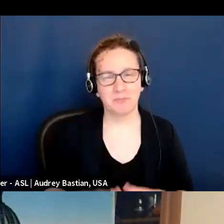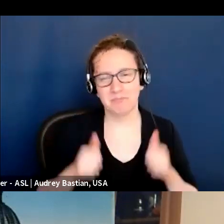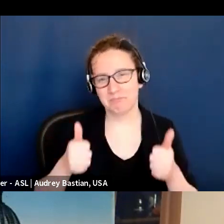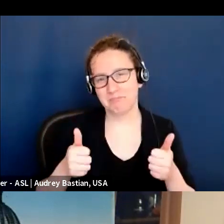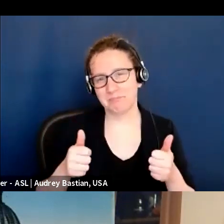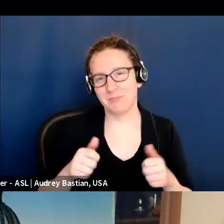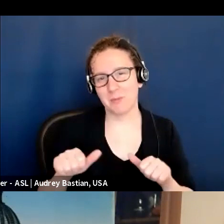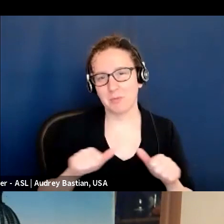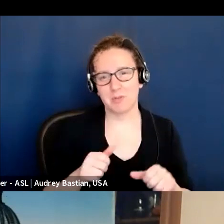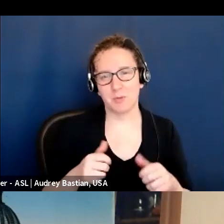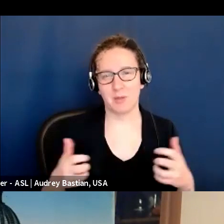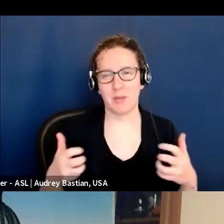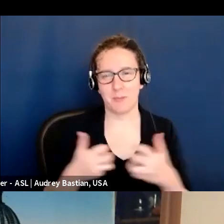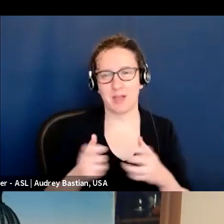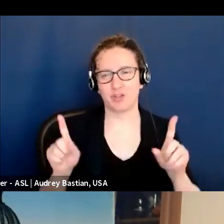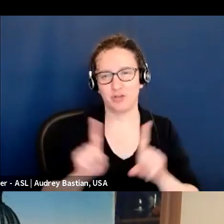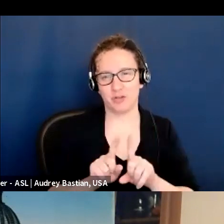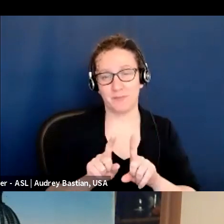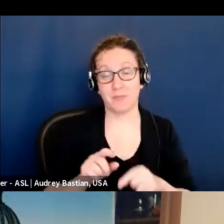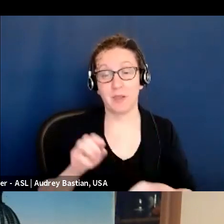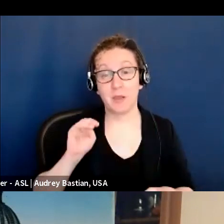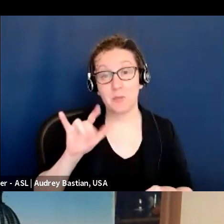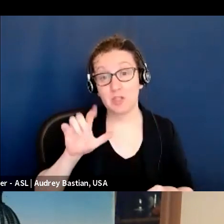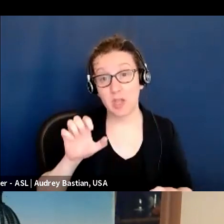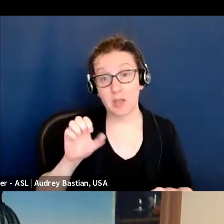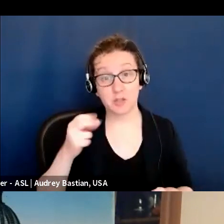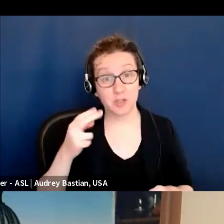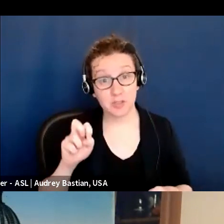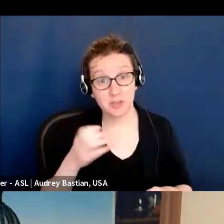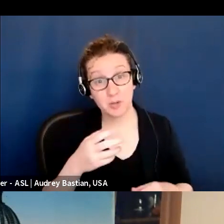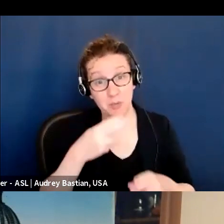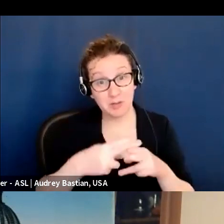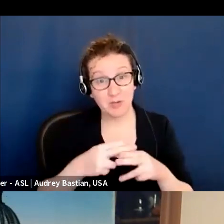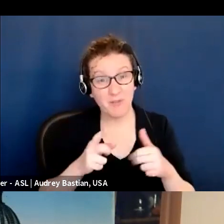get that match. And I think Michelle She, you mentioned your first host family didn't quite